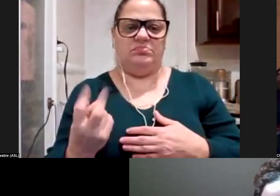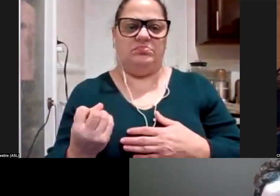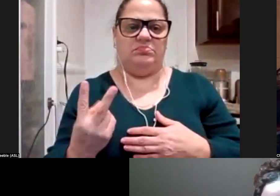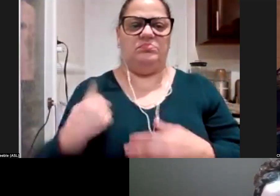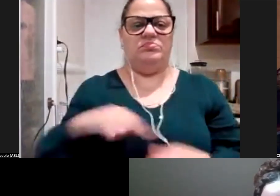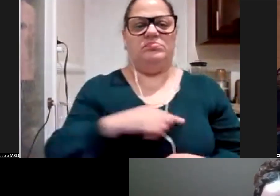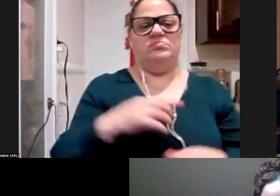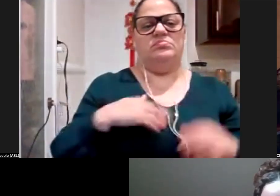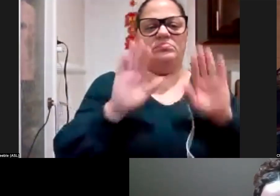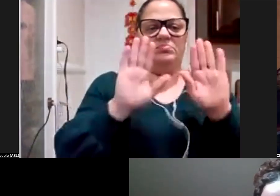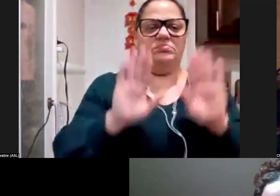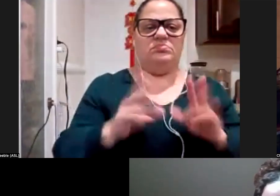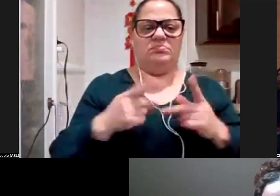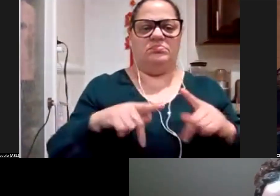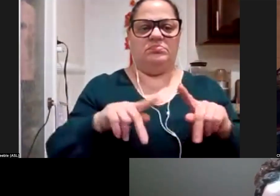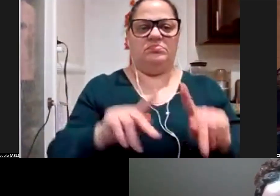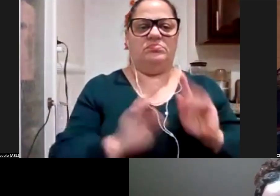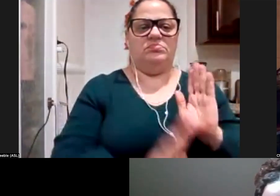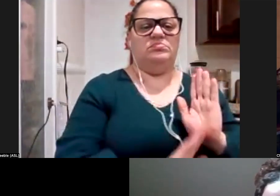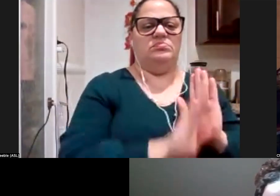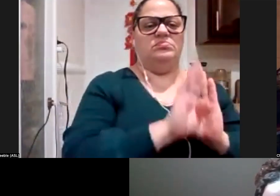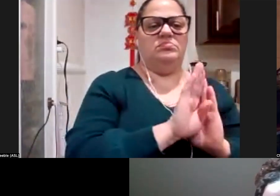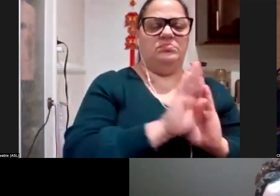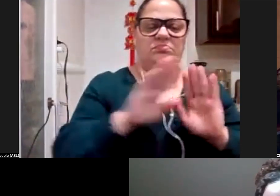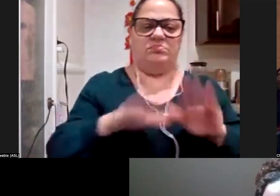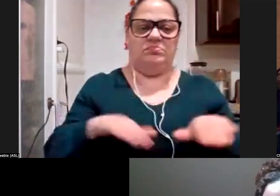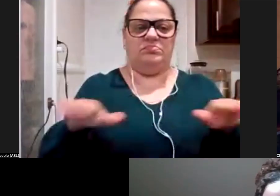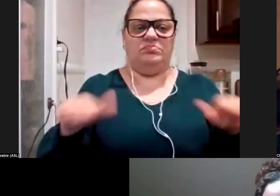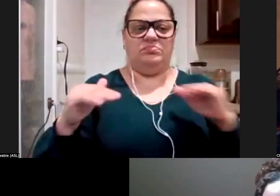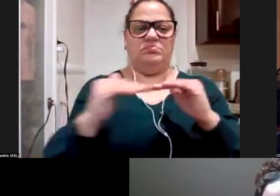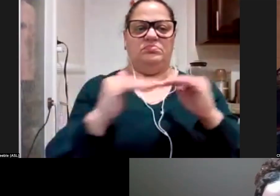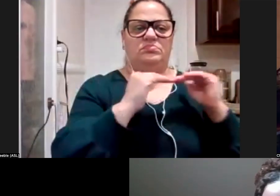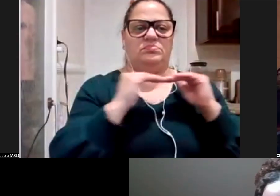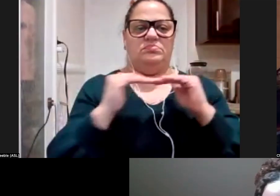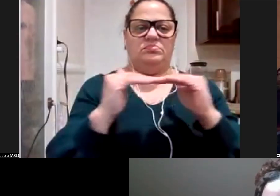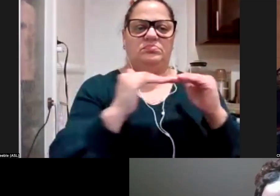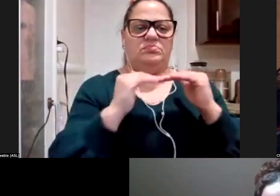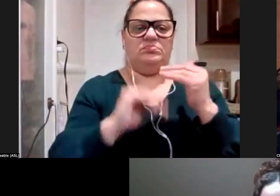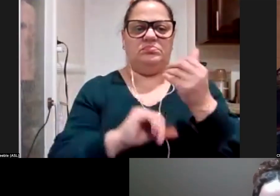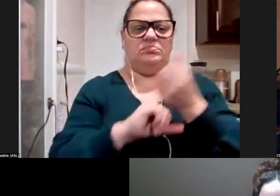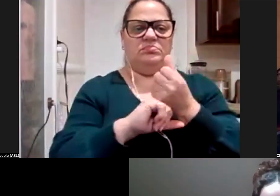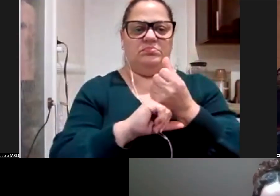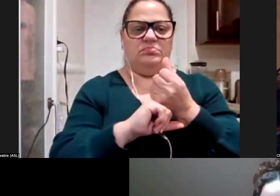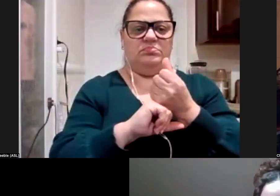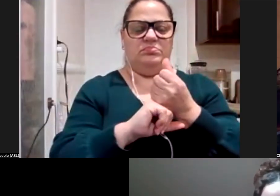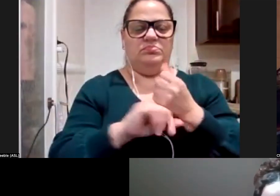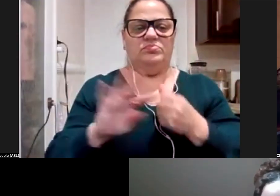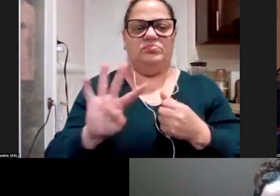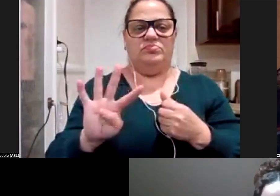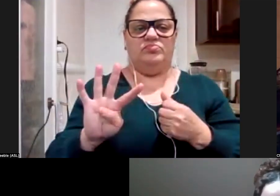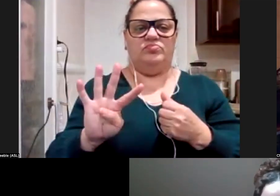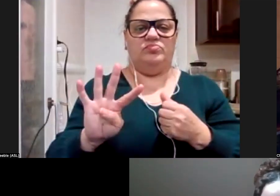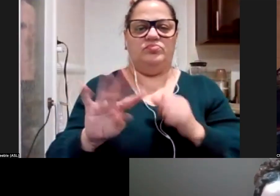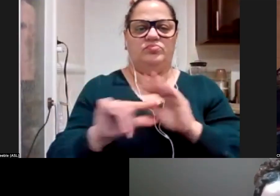opportunity to develop kids as peer docent, you know. So when the fourth grade class from uh